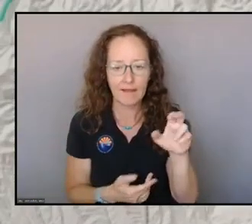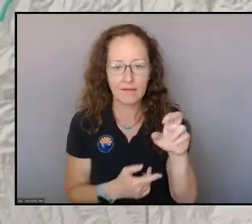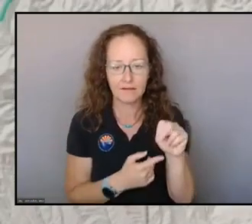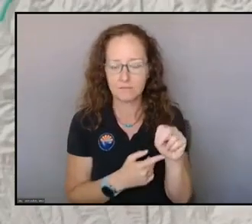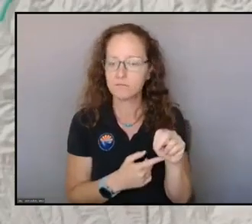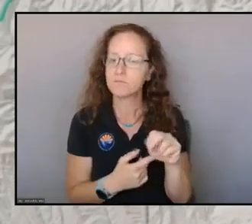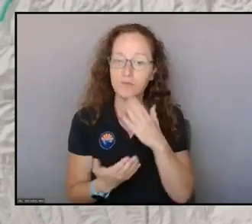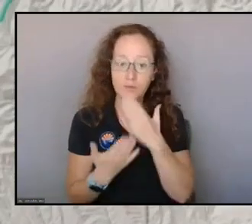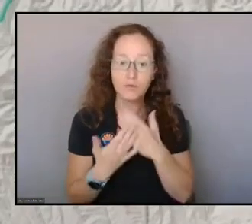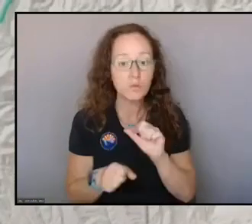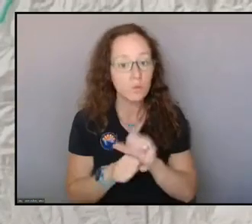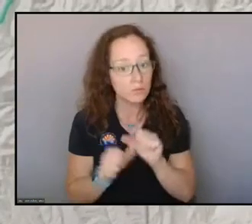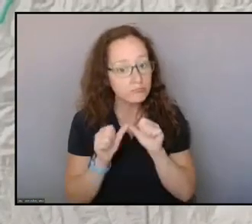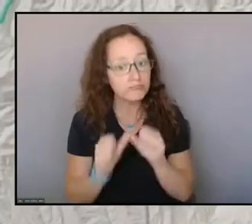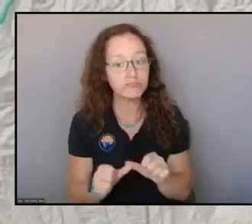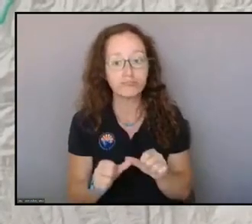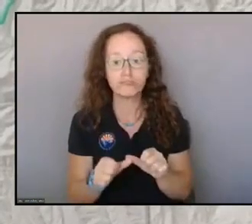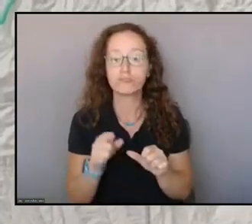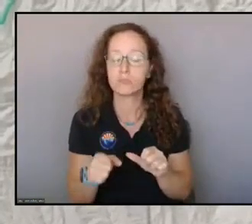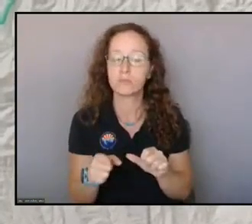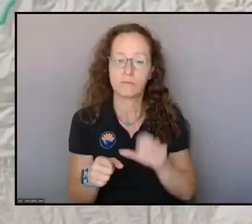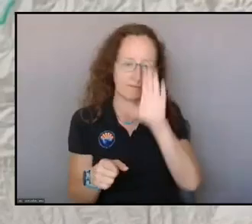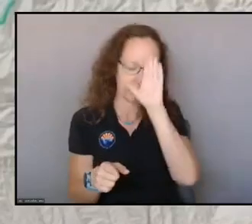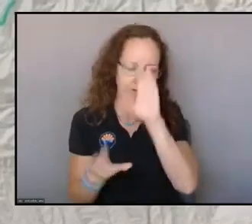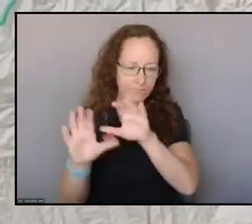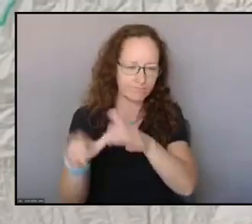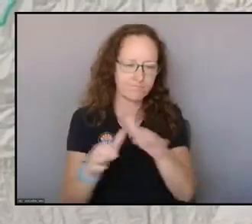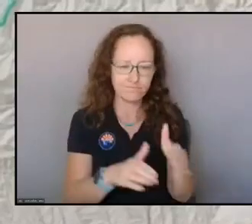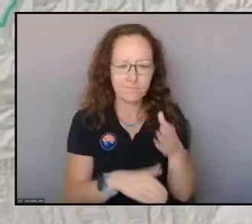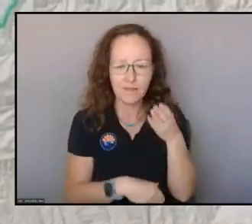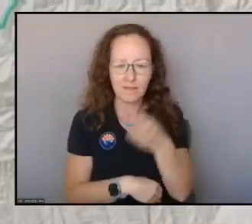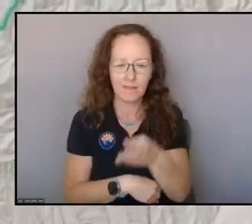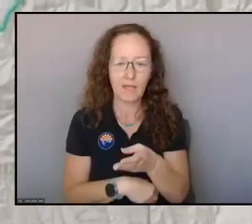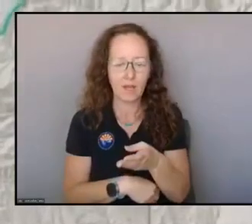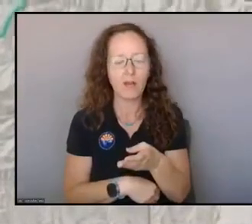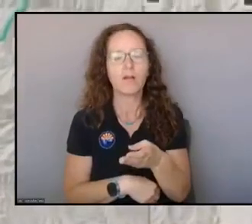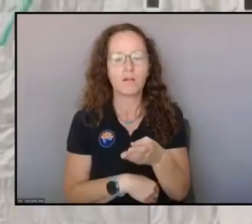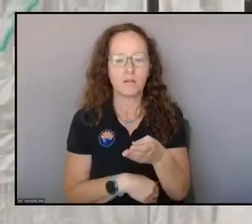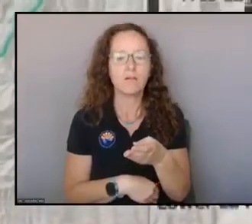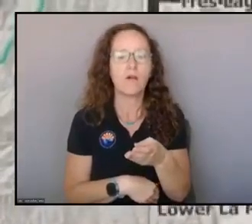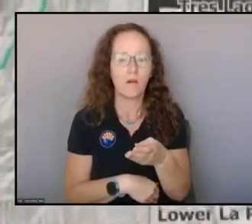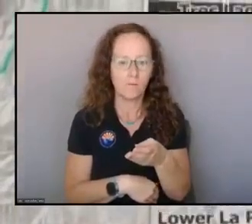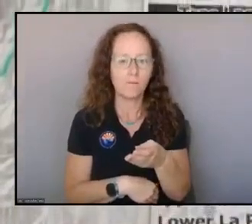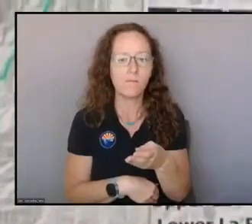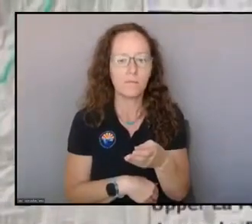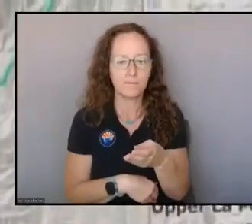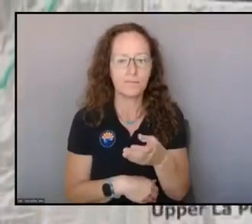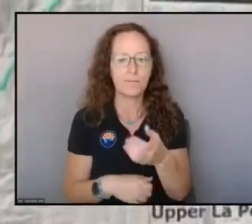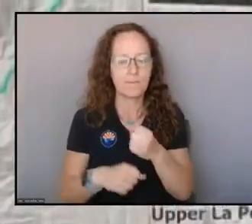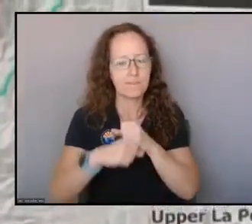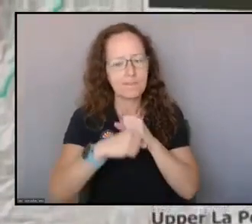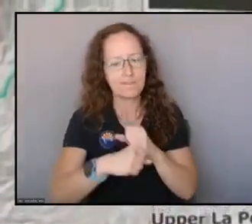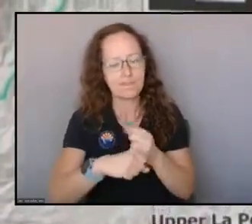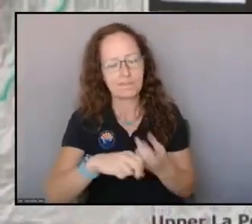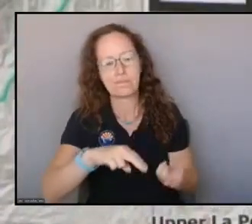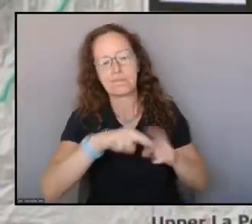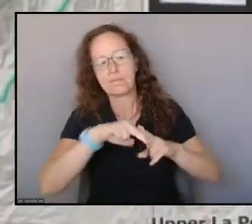WE GOT YOUS IN THERE, CONTINUING TO STRENGTHEN AND HOLD THOSE SUPPRESSION LINES WE HAVE PUT IN THEIR CONTROL